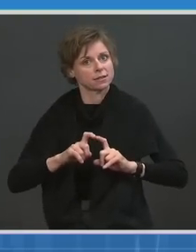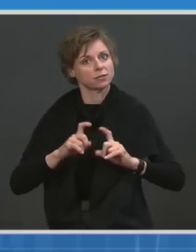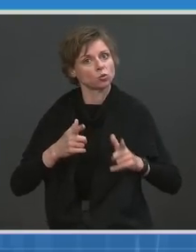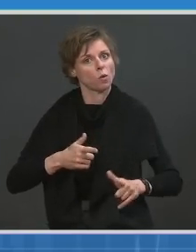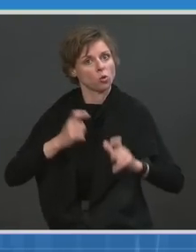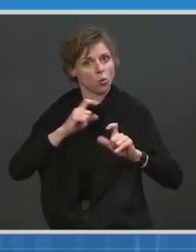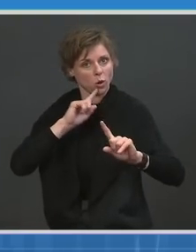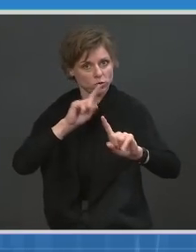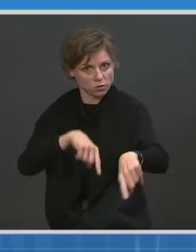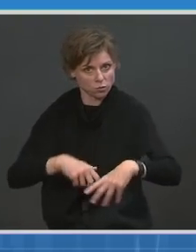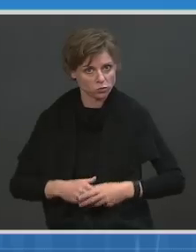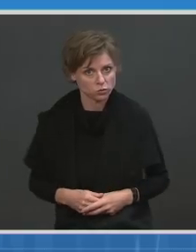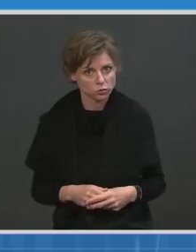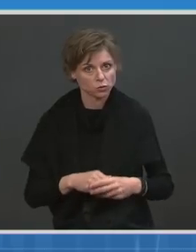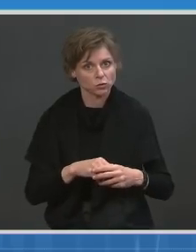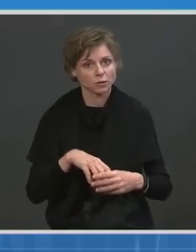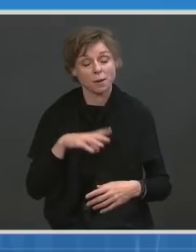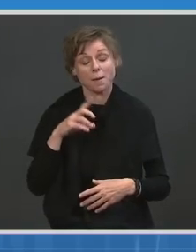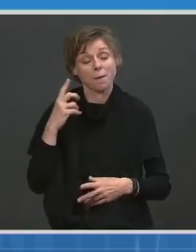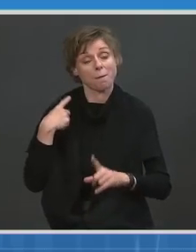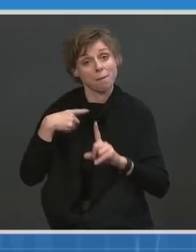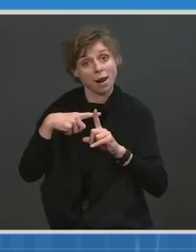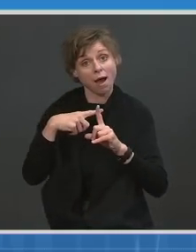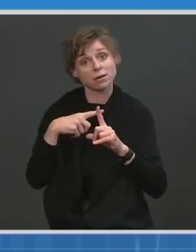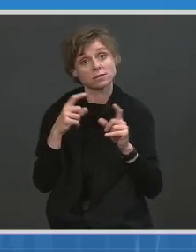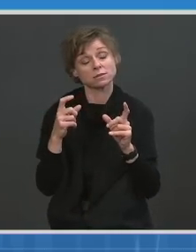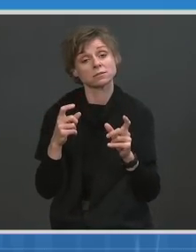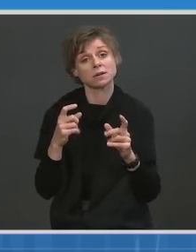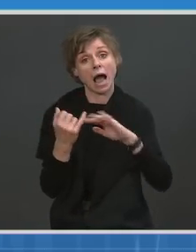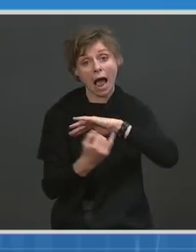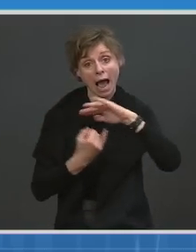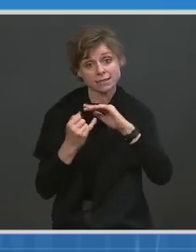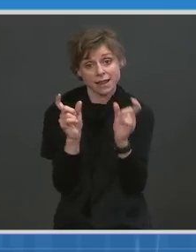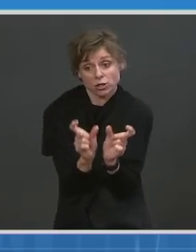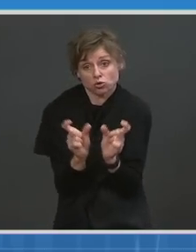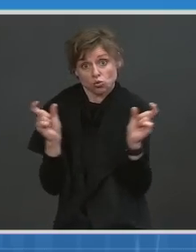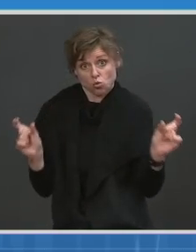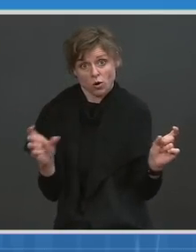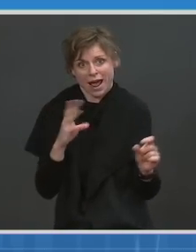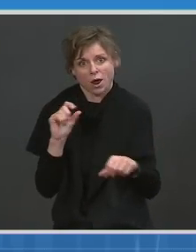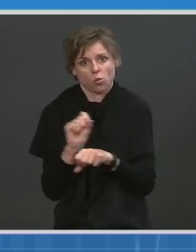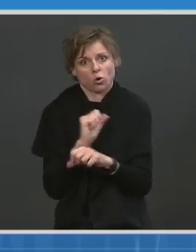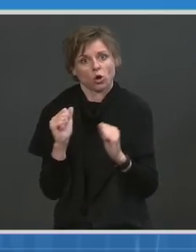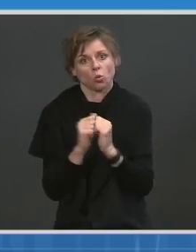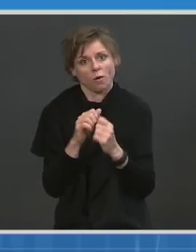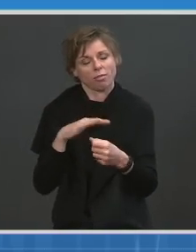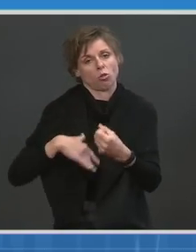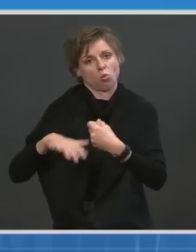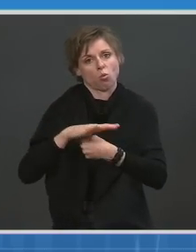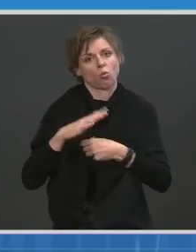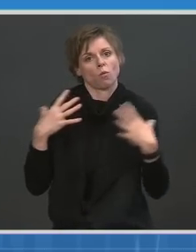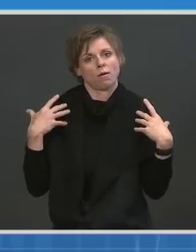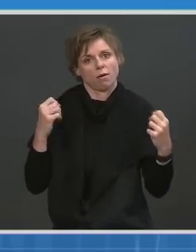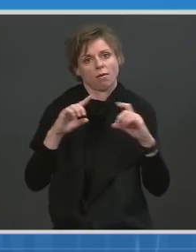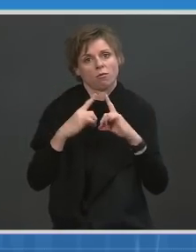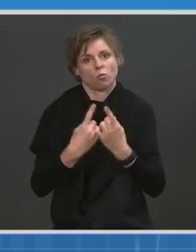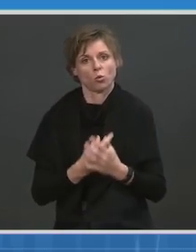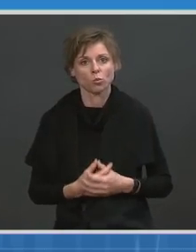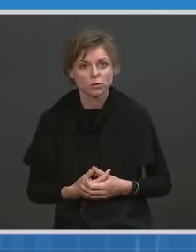in combination with isolation and quarantine, and in collaboration with local health departments. When we released the operational strategy,